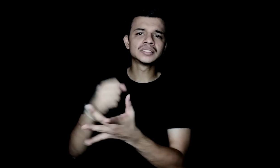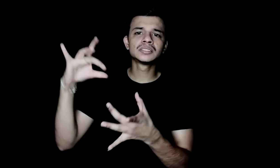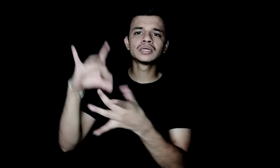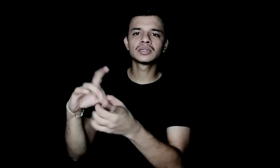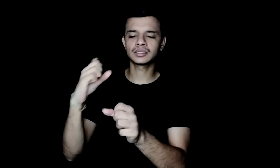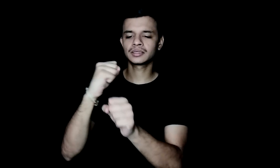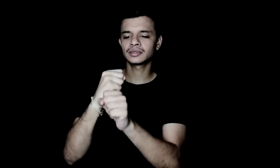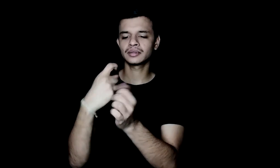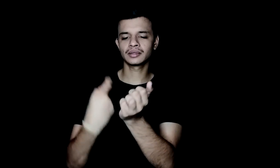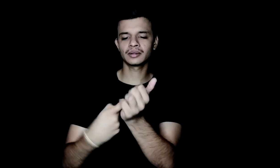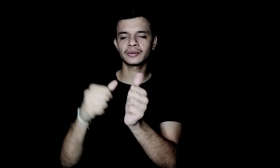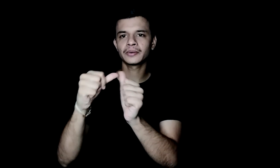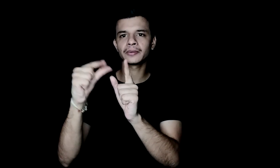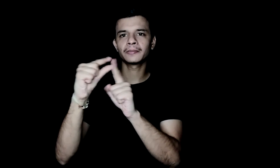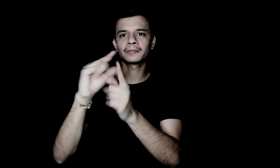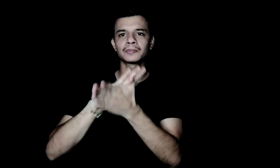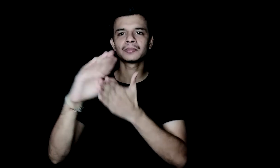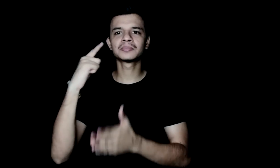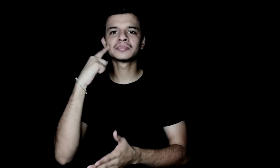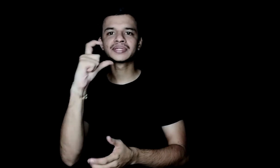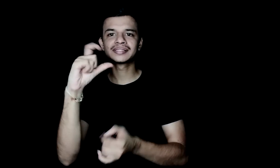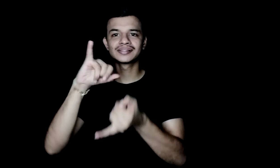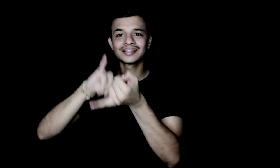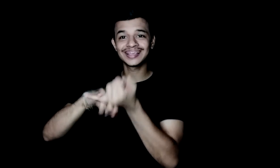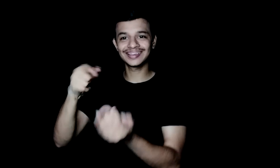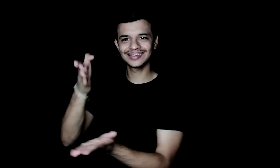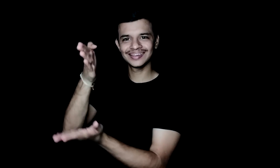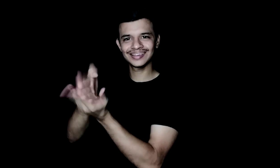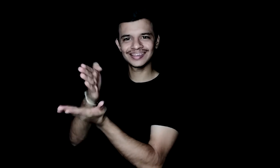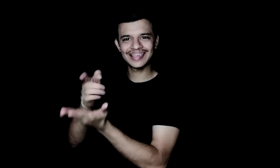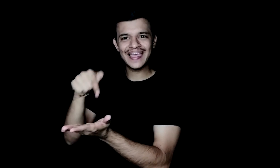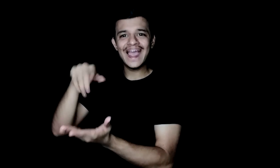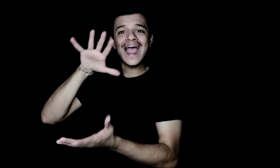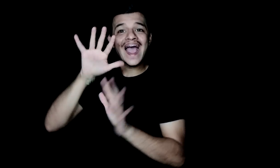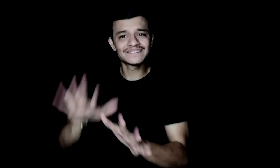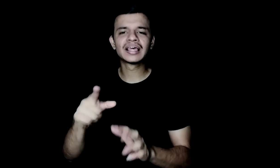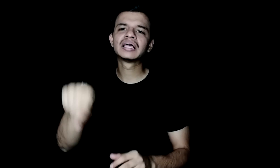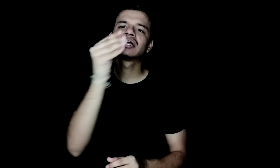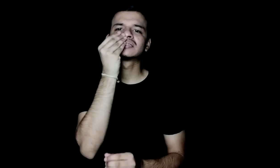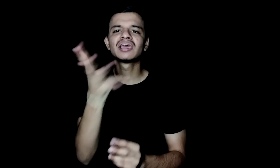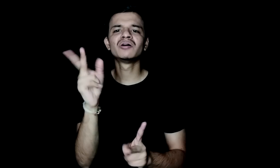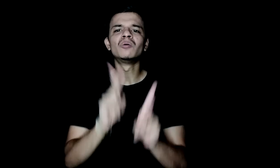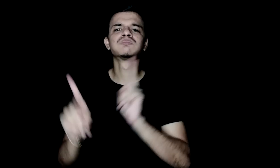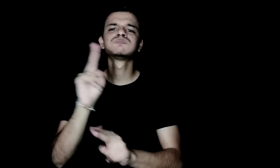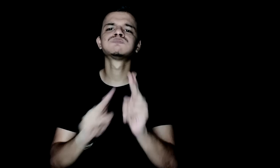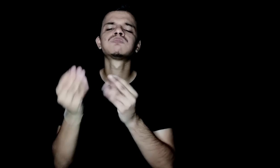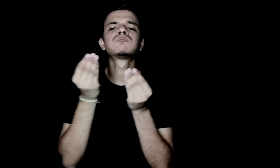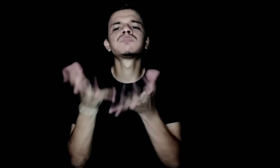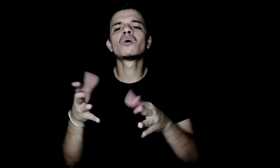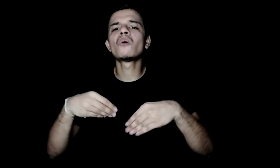Graphics card is required in PC for easy working.